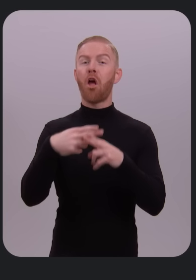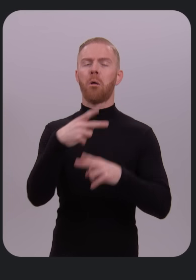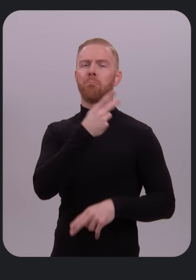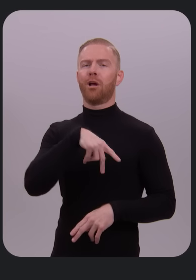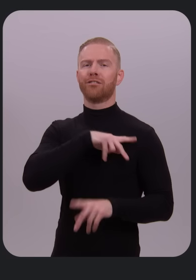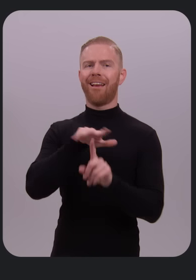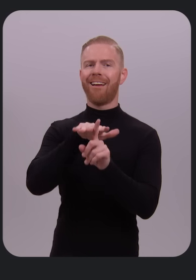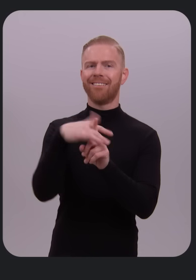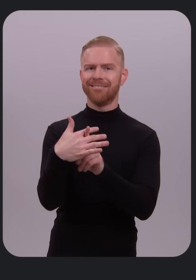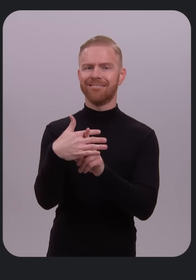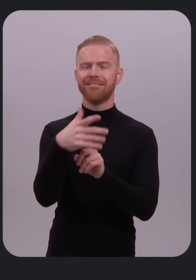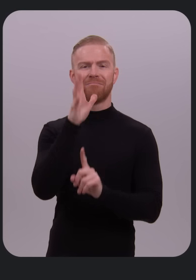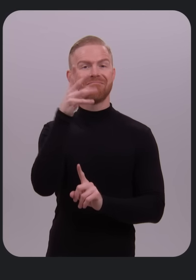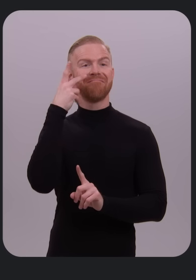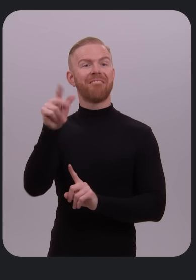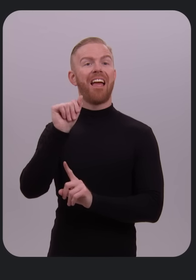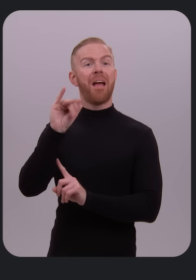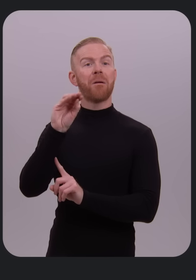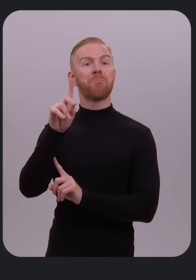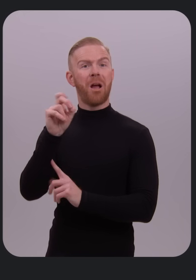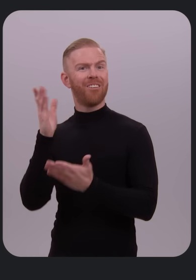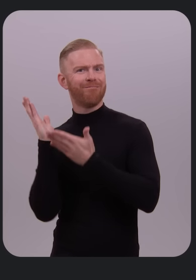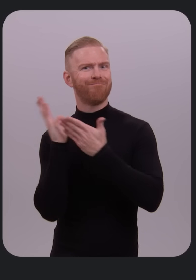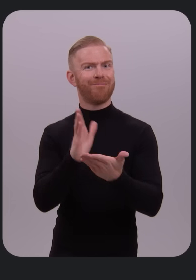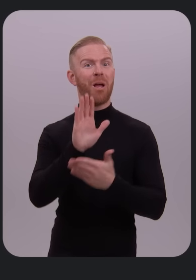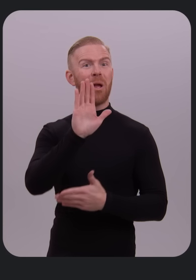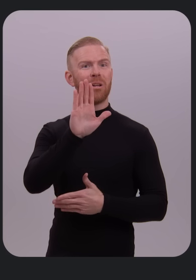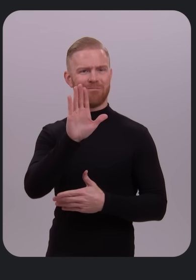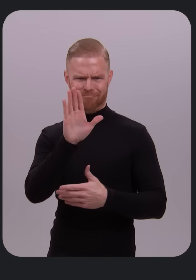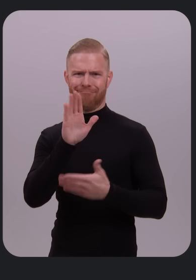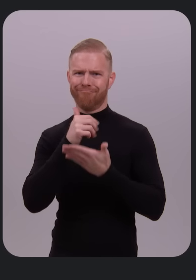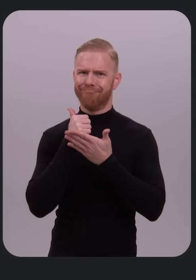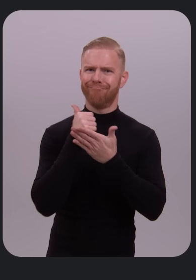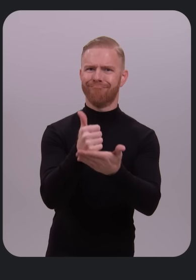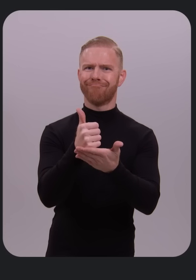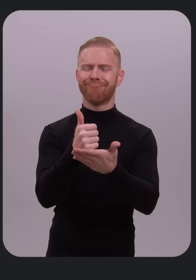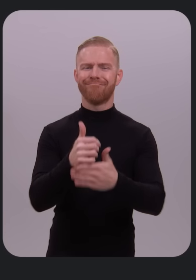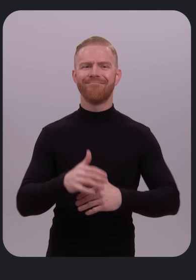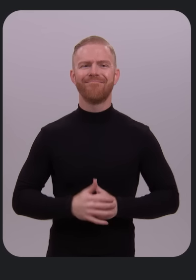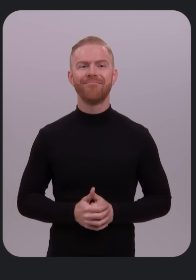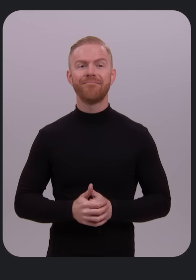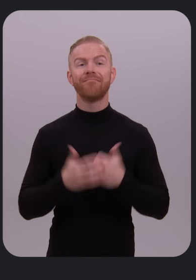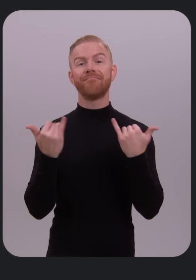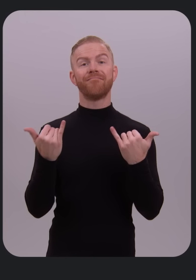see when AI Mode is bringing yours in to help. So now, based on your recent restaurant bookings